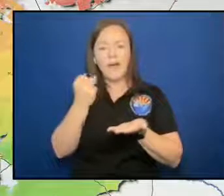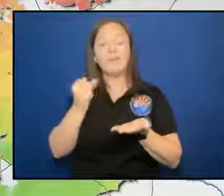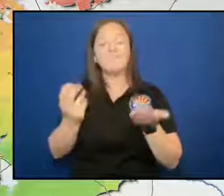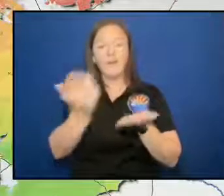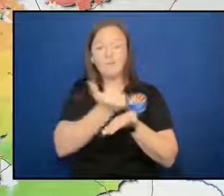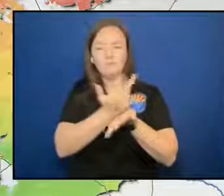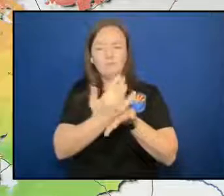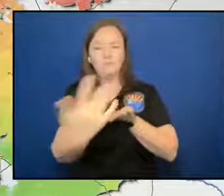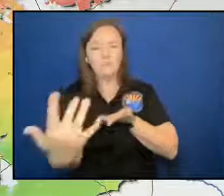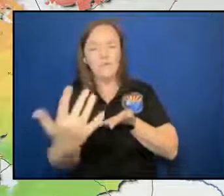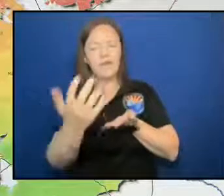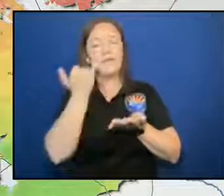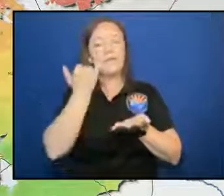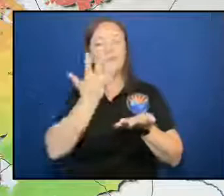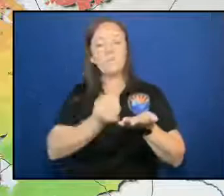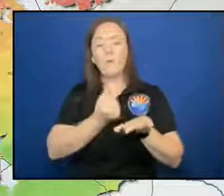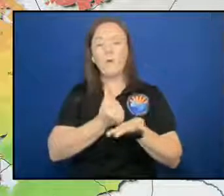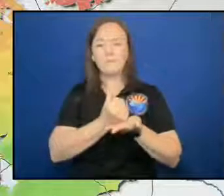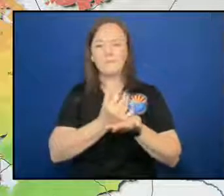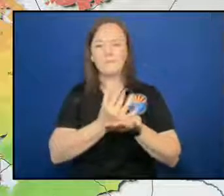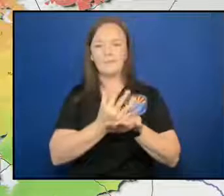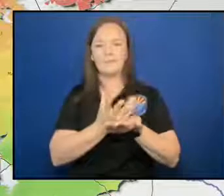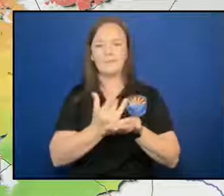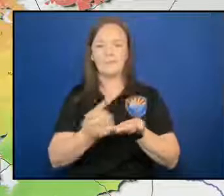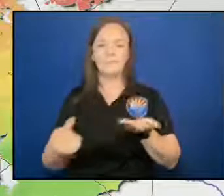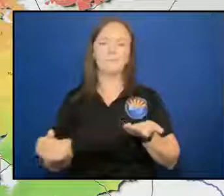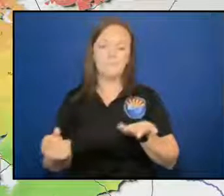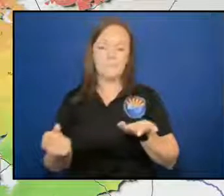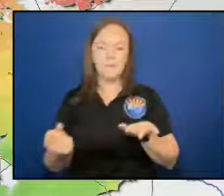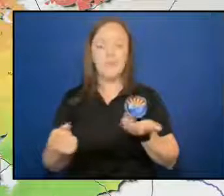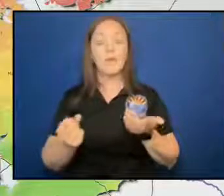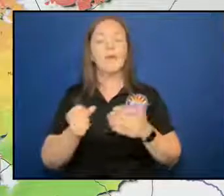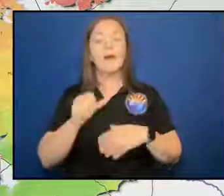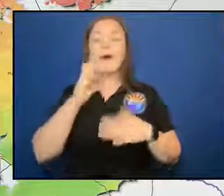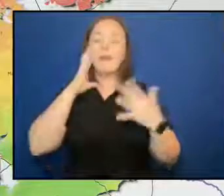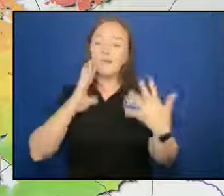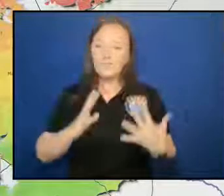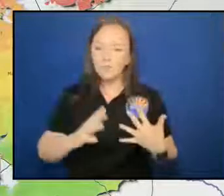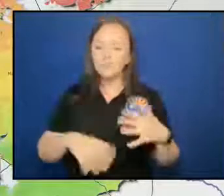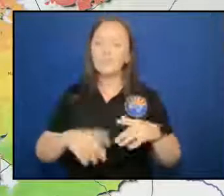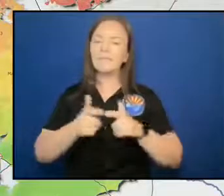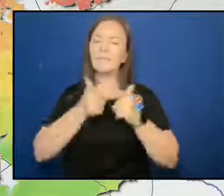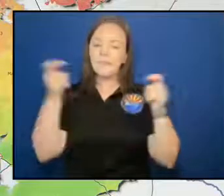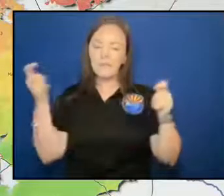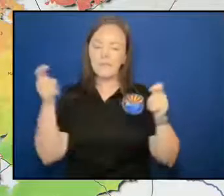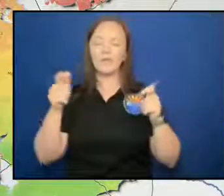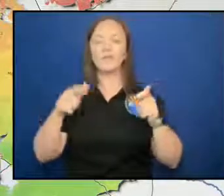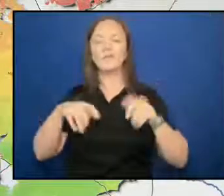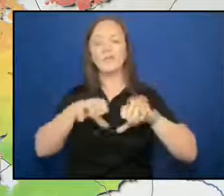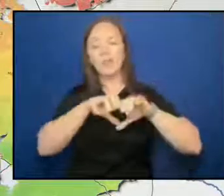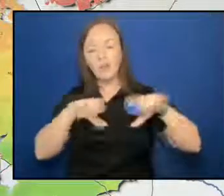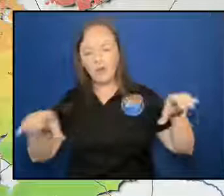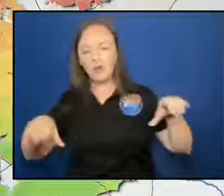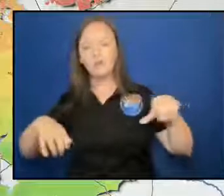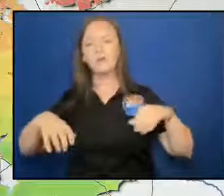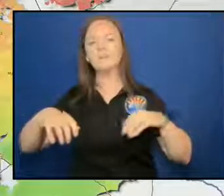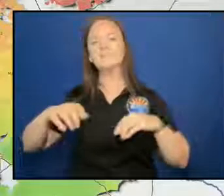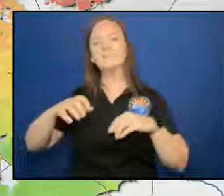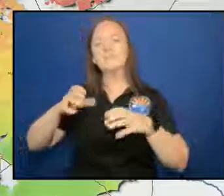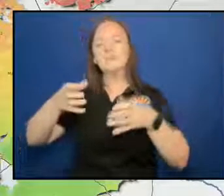THAT RIDGE ON THE WESTERN EDGES OF THE FIRE. SO SOMETHING WE ARE DEFINITELY GOING TO HAVE TO KEEP AN EYE ON.